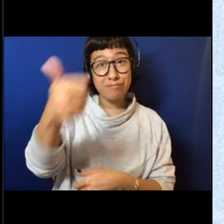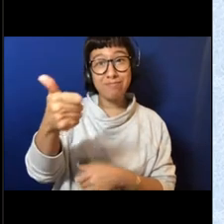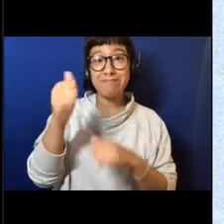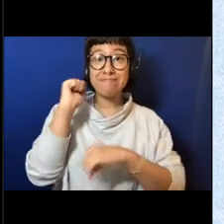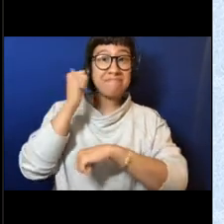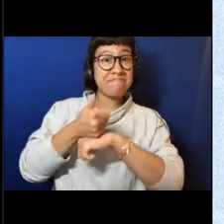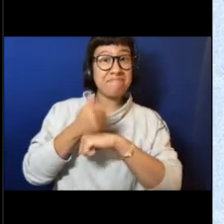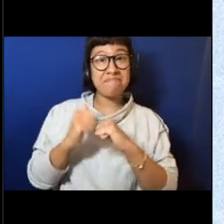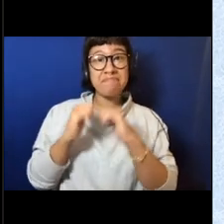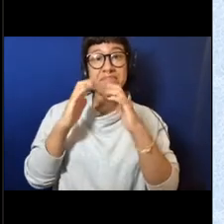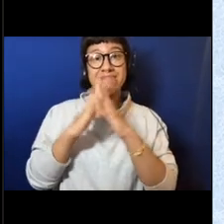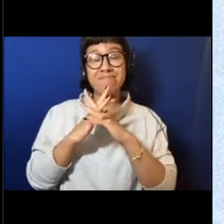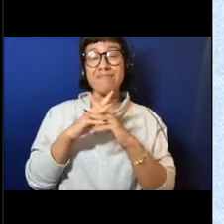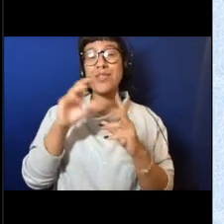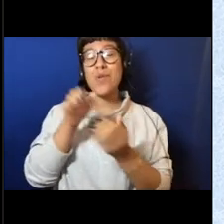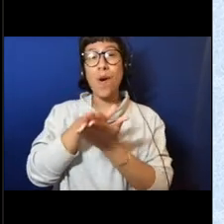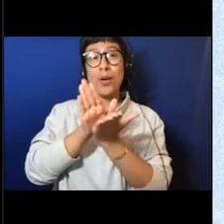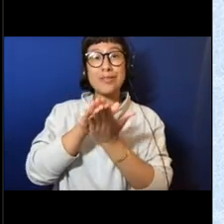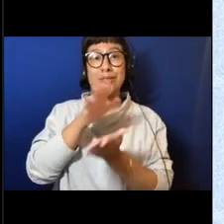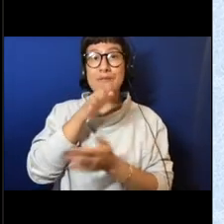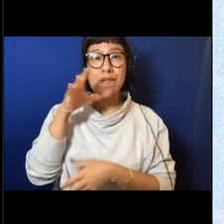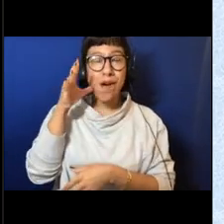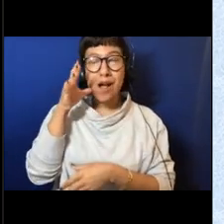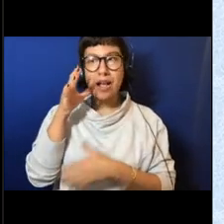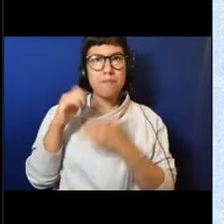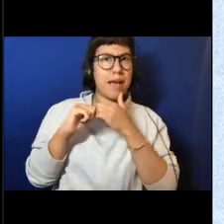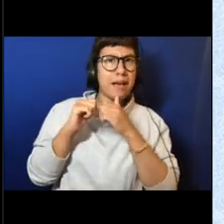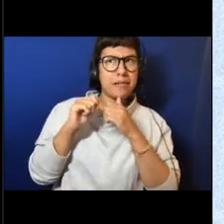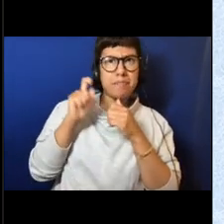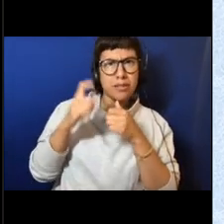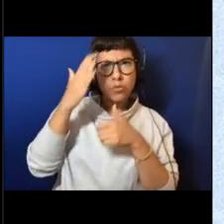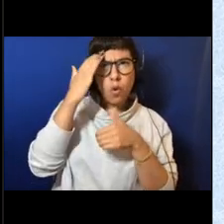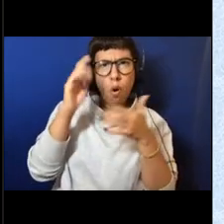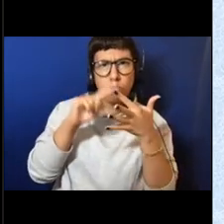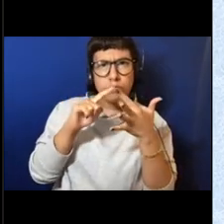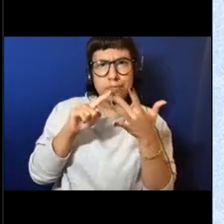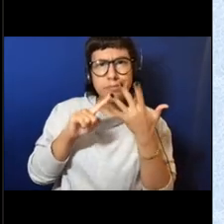what kinds of things would you need to know in order to grow them and to be successful?